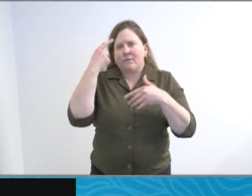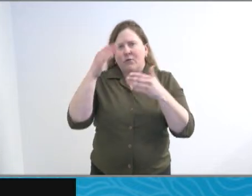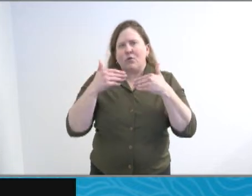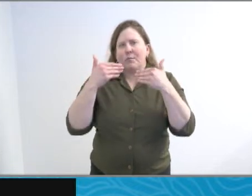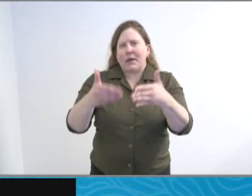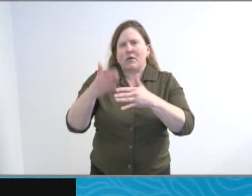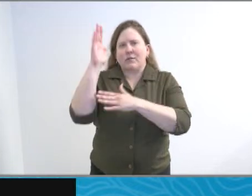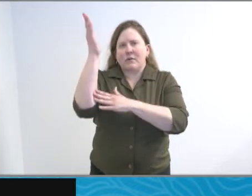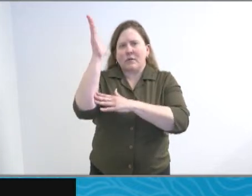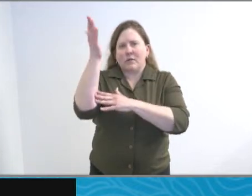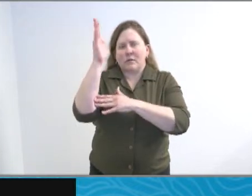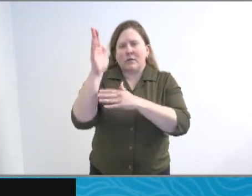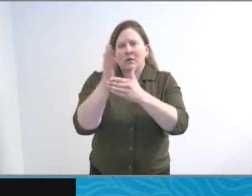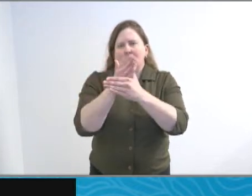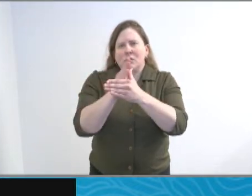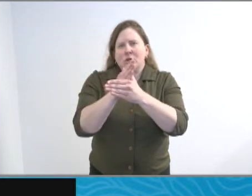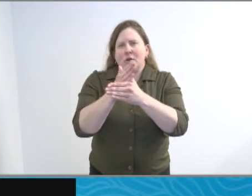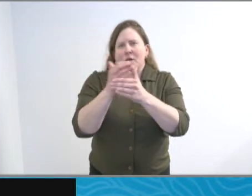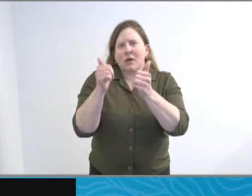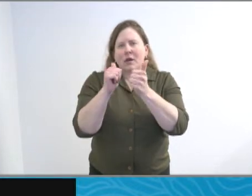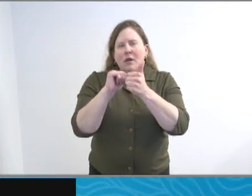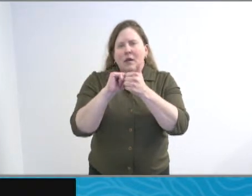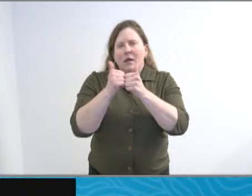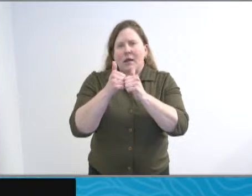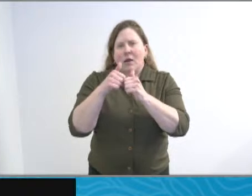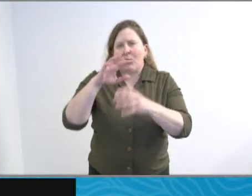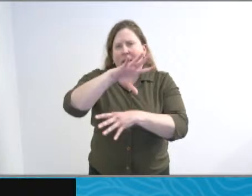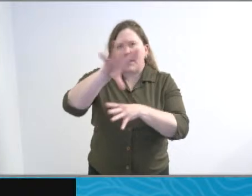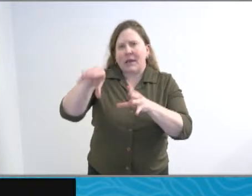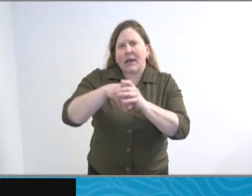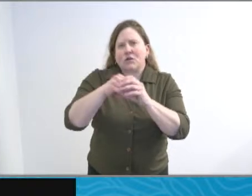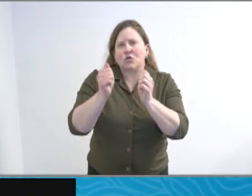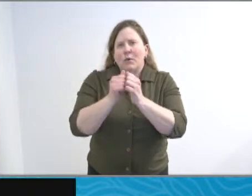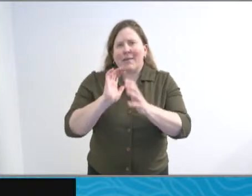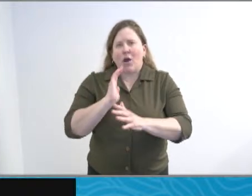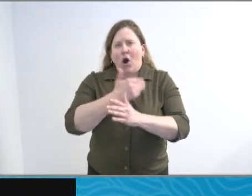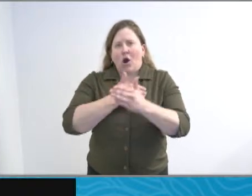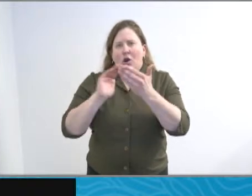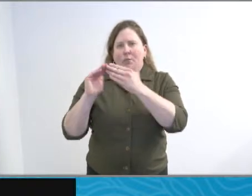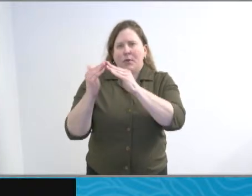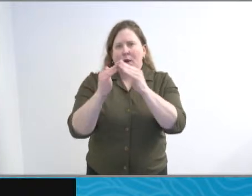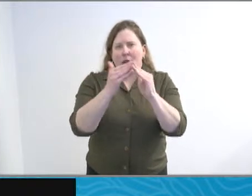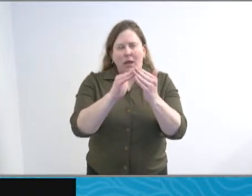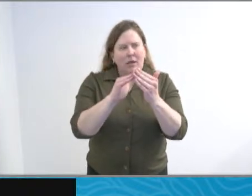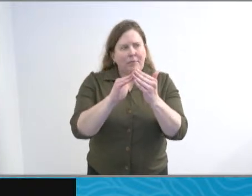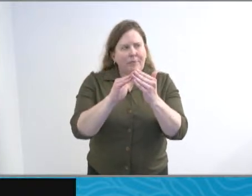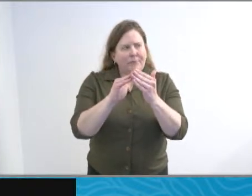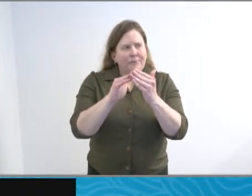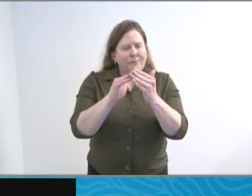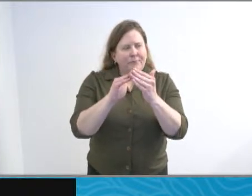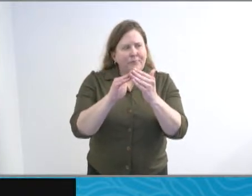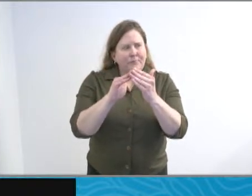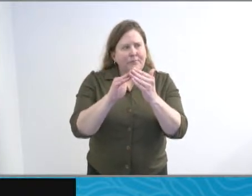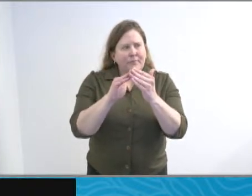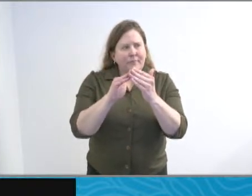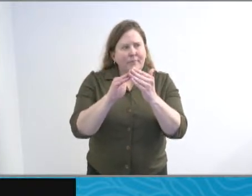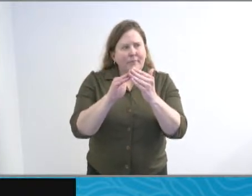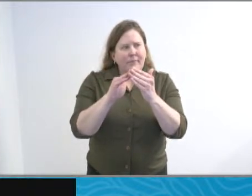is to share with you how we have engaged with our community, and then we will be able to share with you how we're making